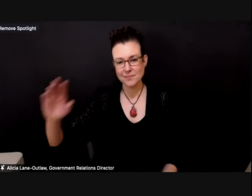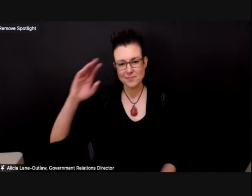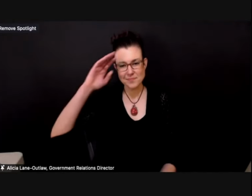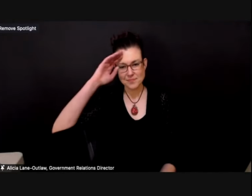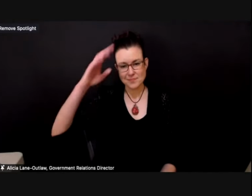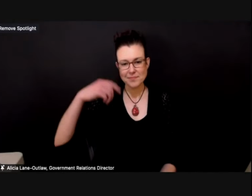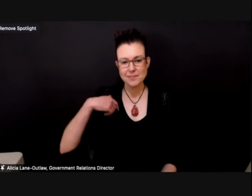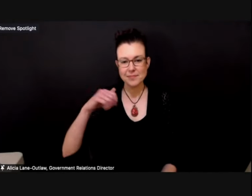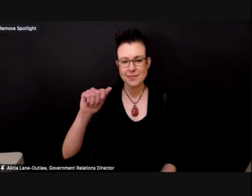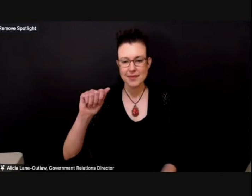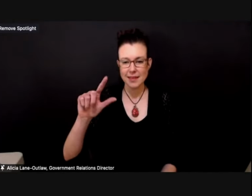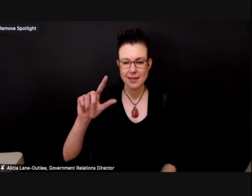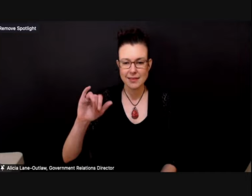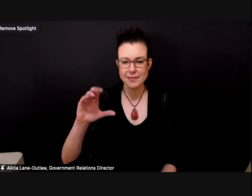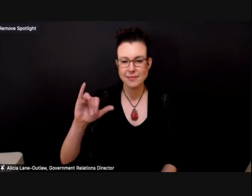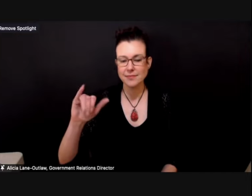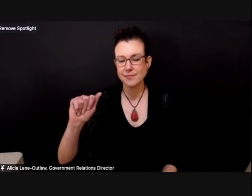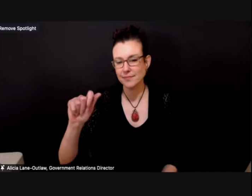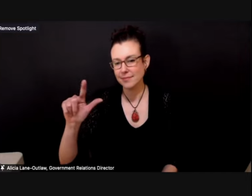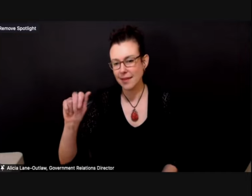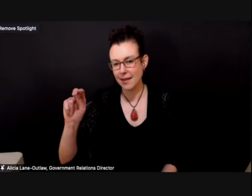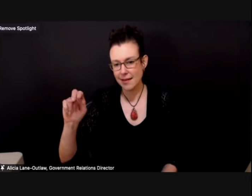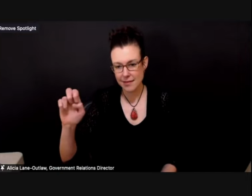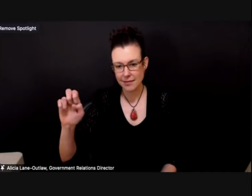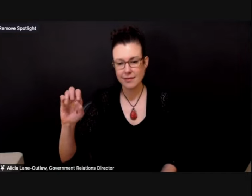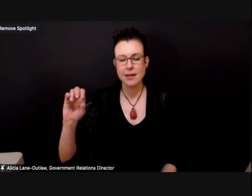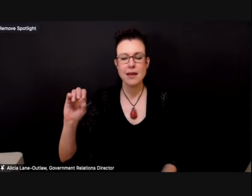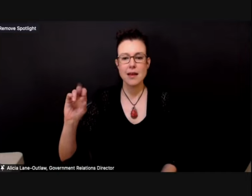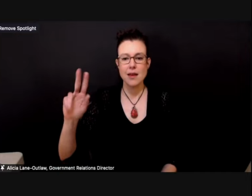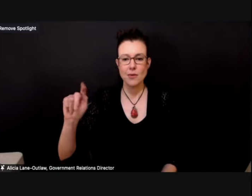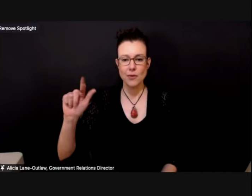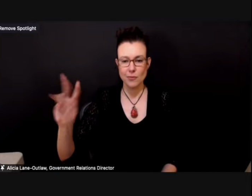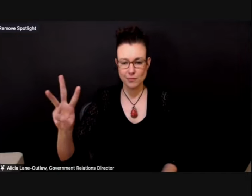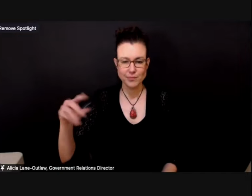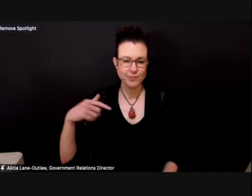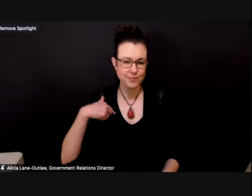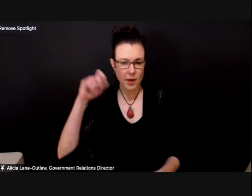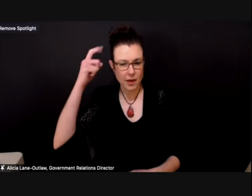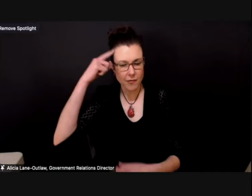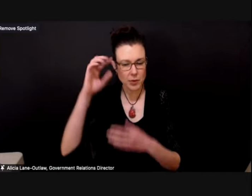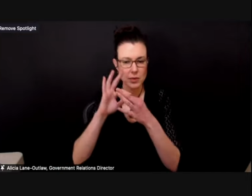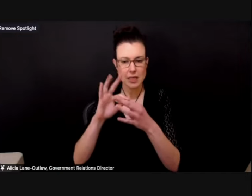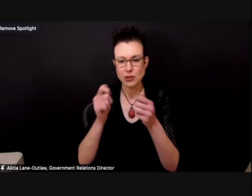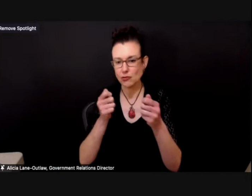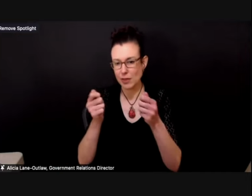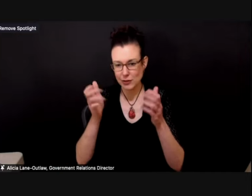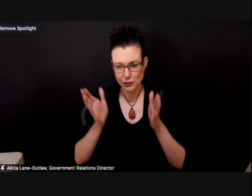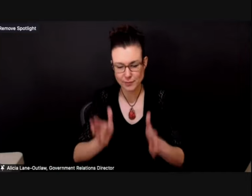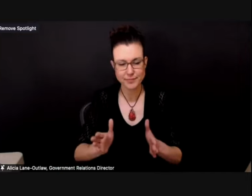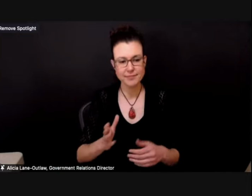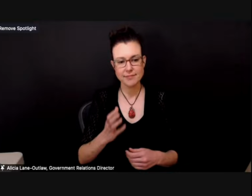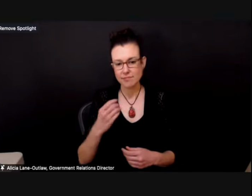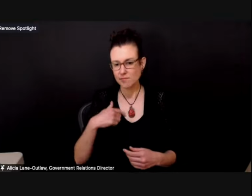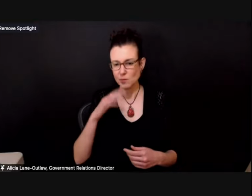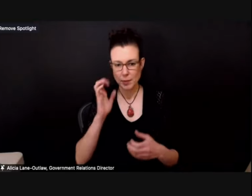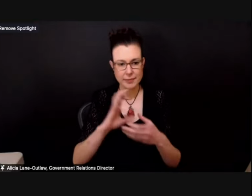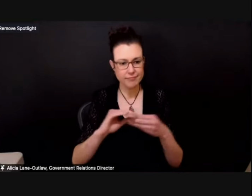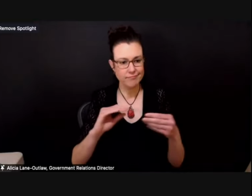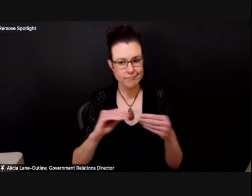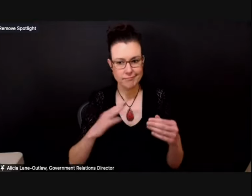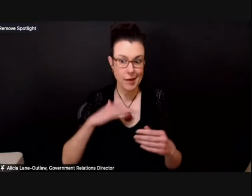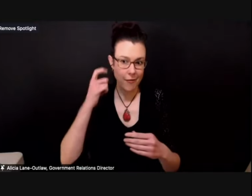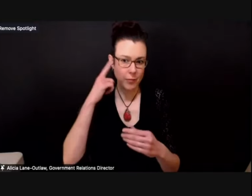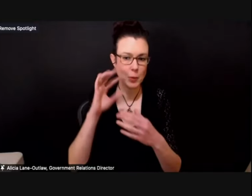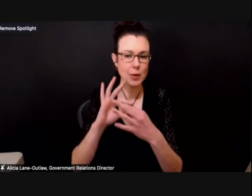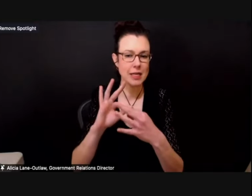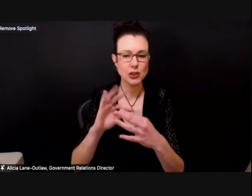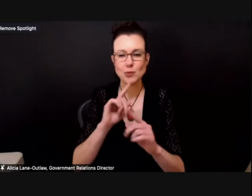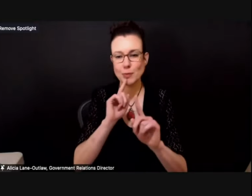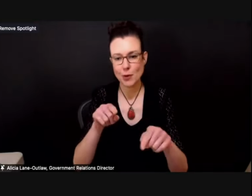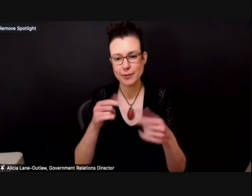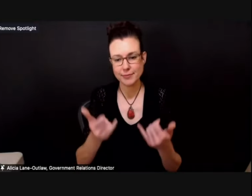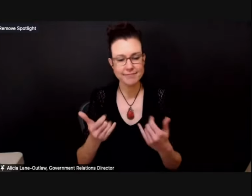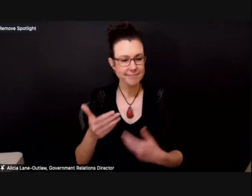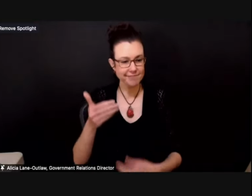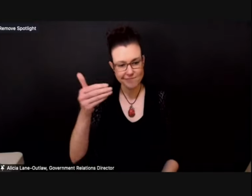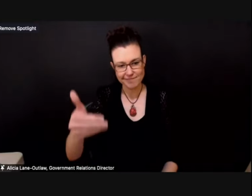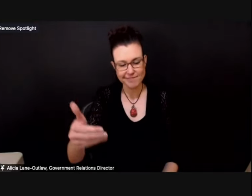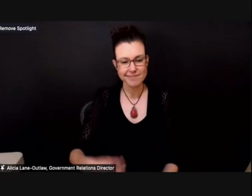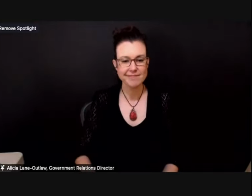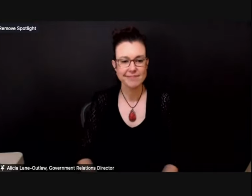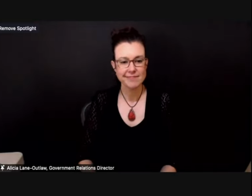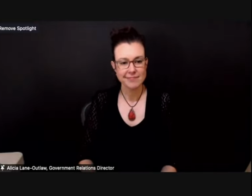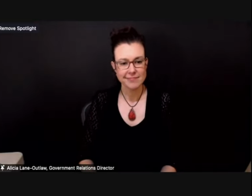Hello, I’m Alicia Lane-Outlaw. I’m the Government Relations Director. Next slide.